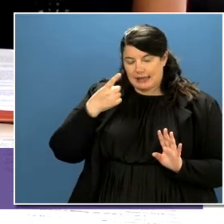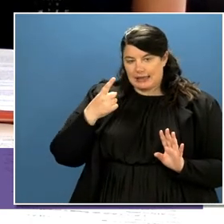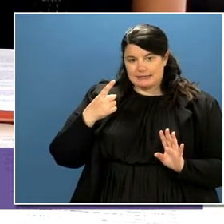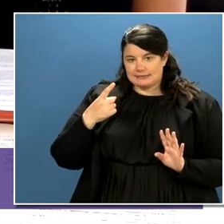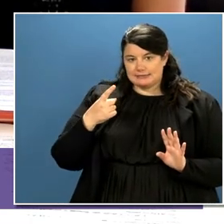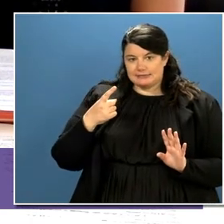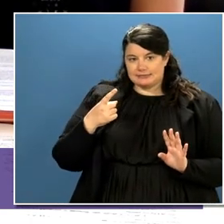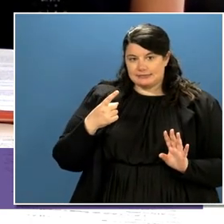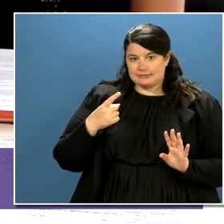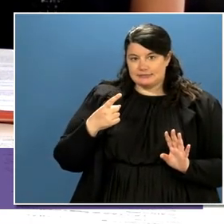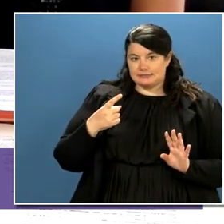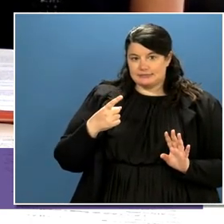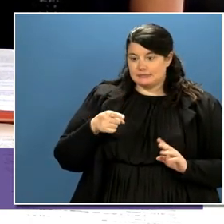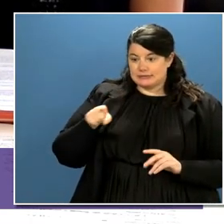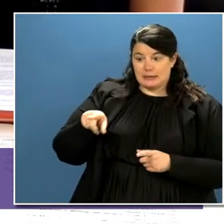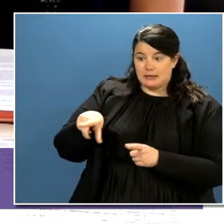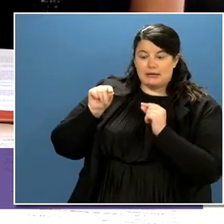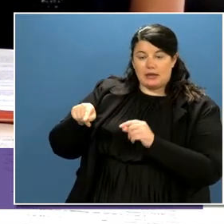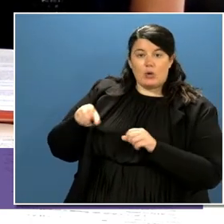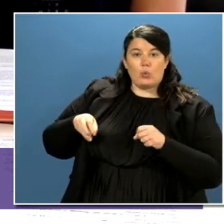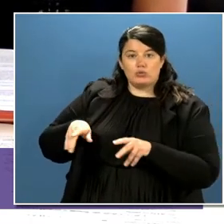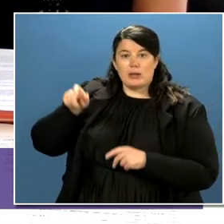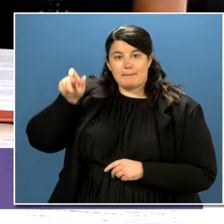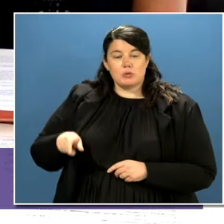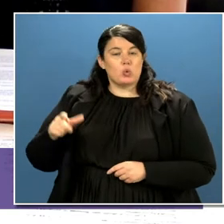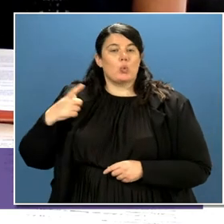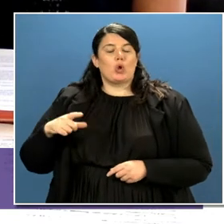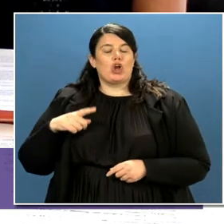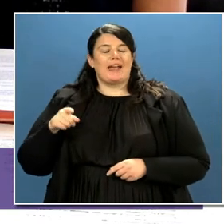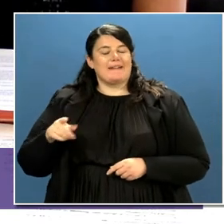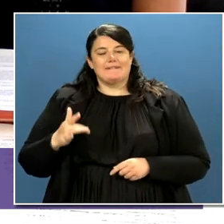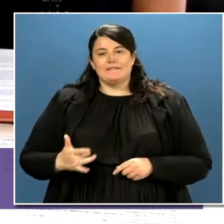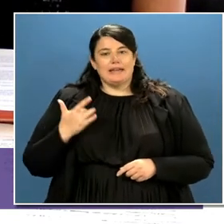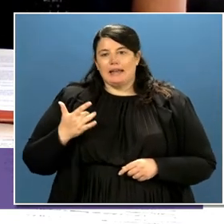they didn't pursue with this individual because they felt that the travel would